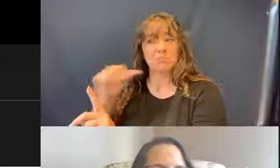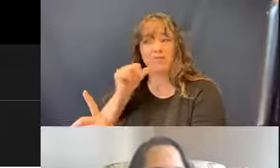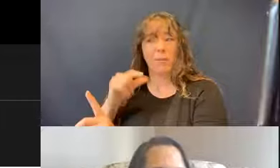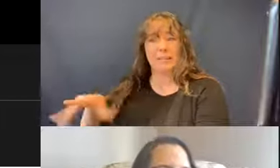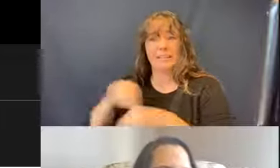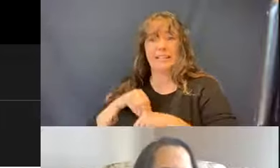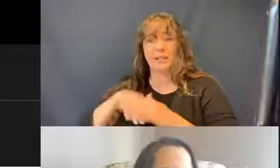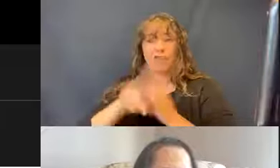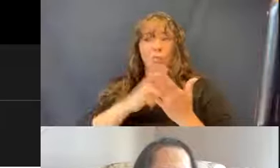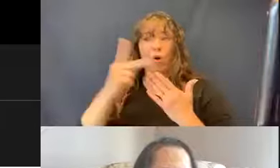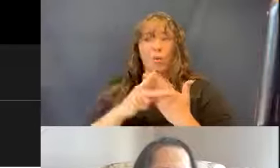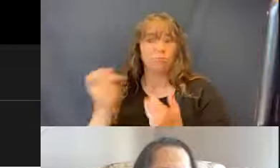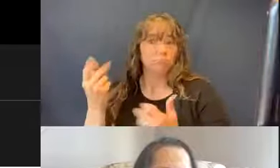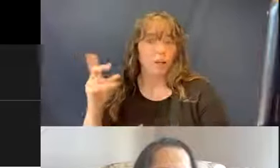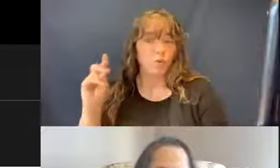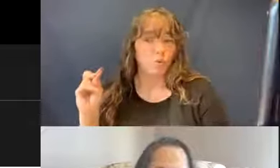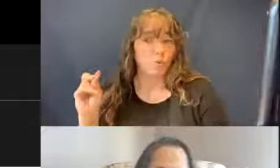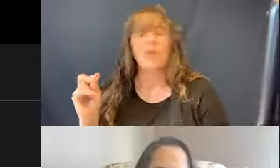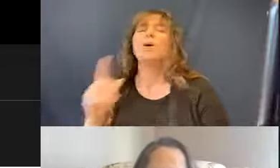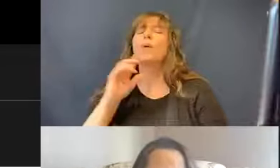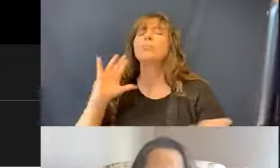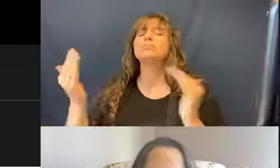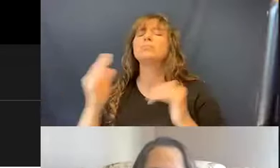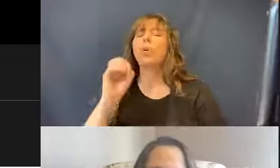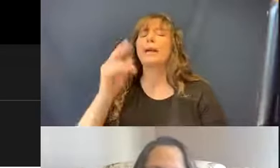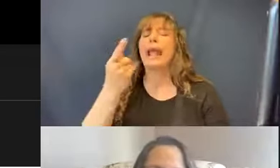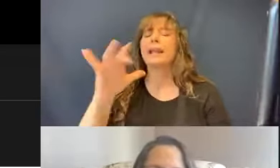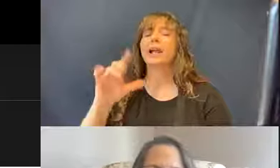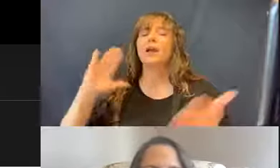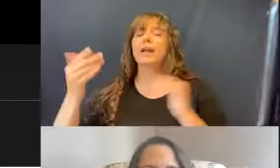to go over organic versus functional. Go ahead, please.